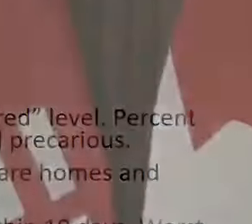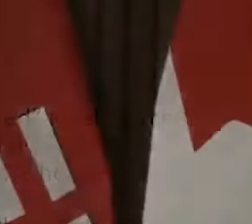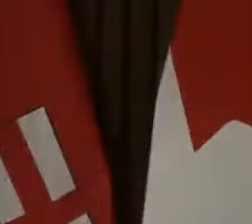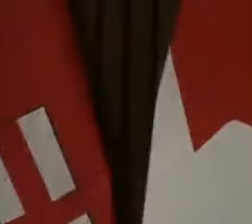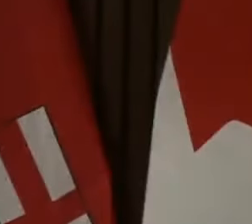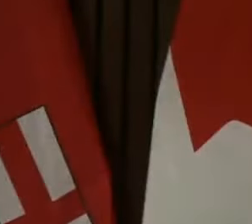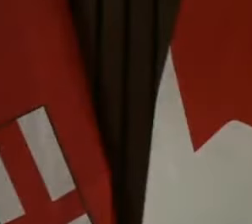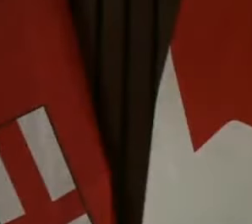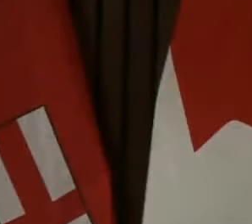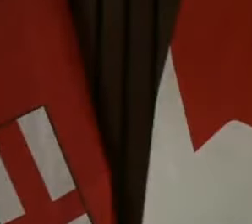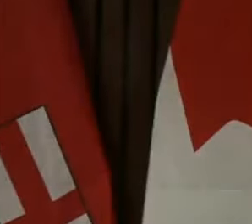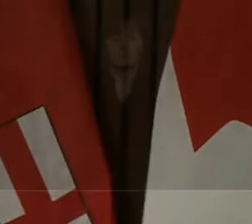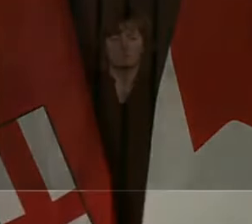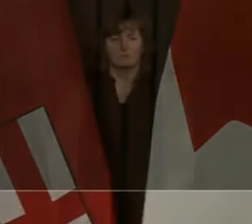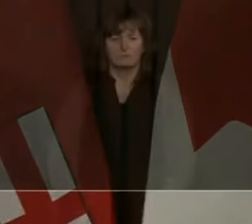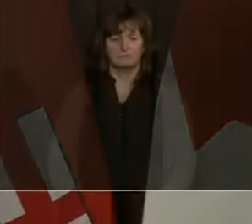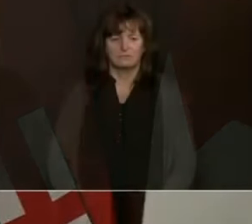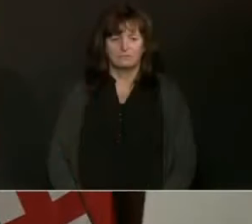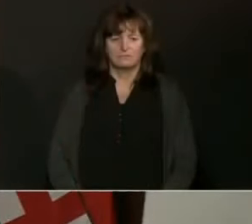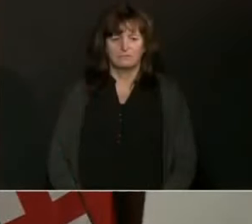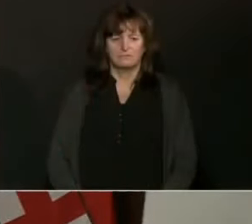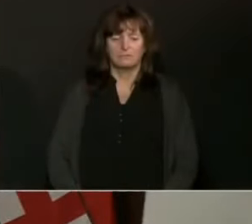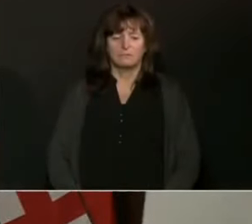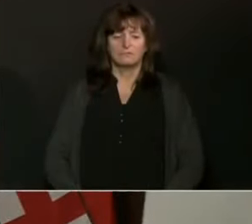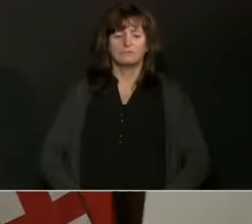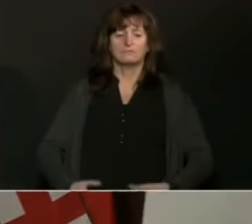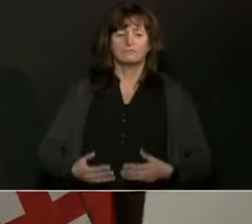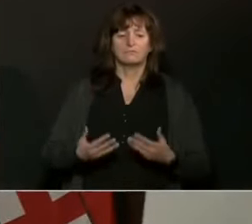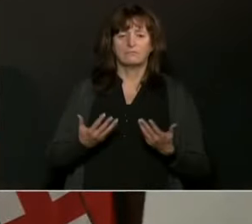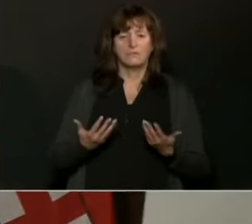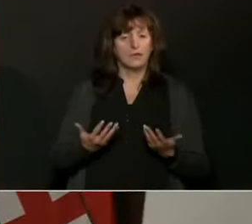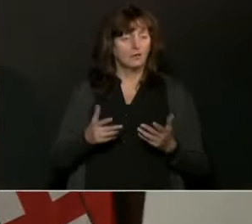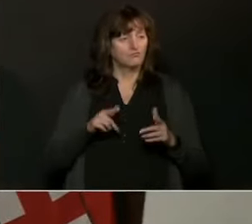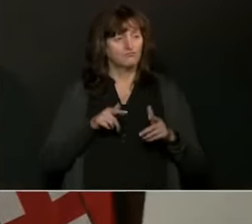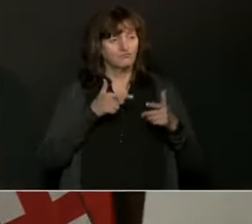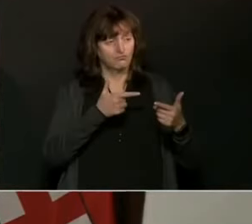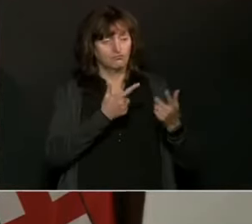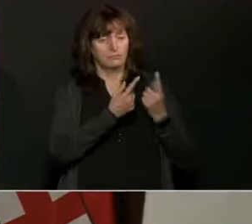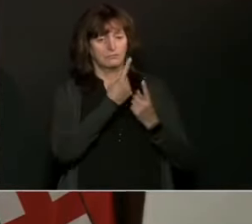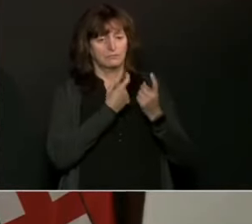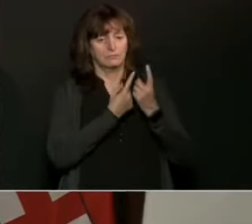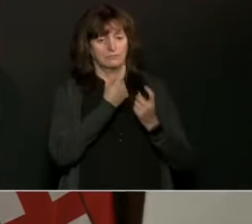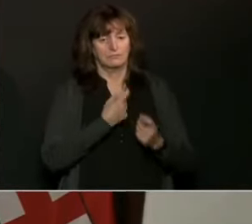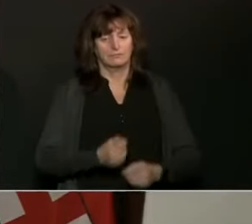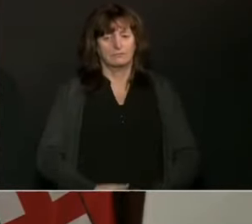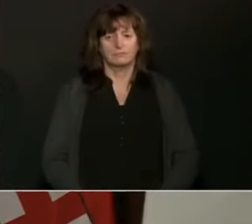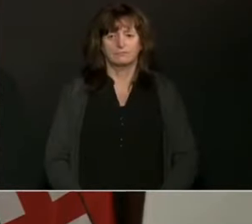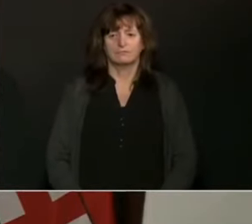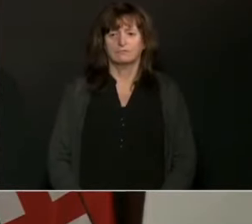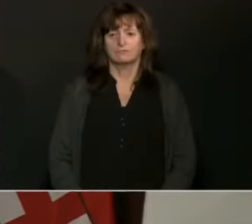EXPOSURE IS HIGHER. WITH THAT, WE ARE DONE THEY